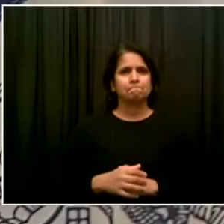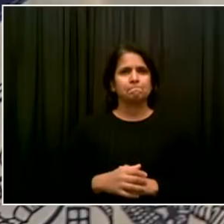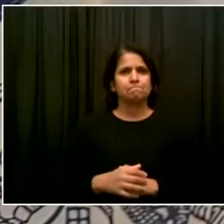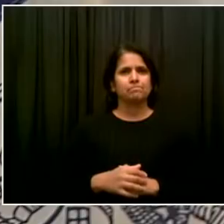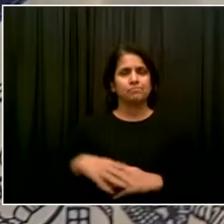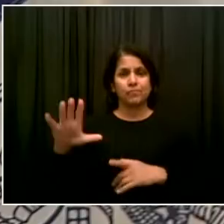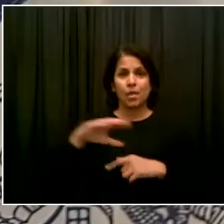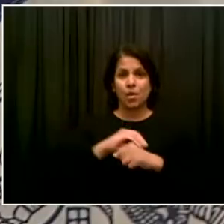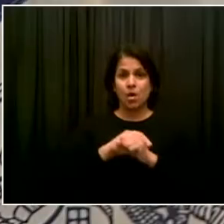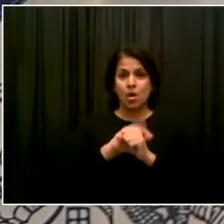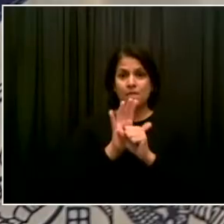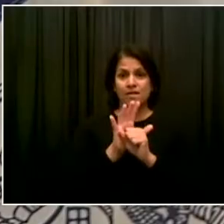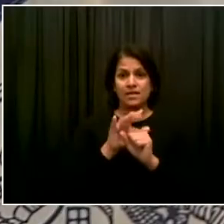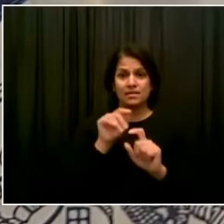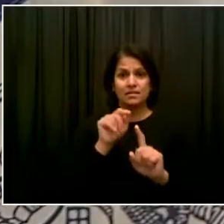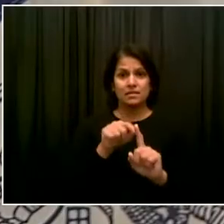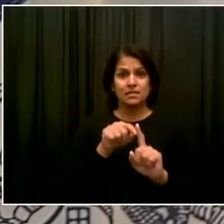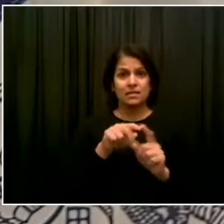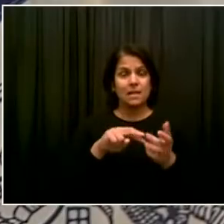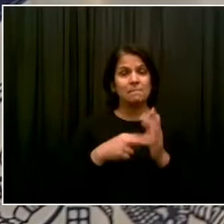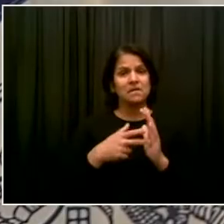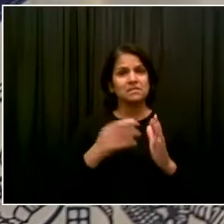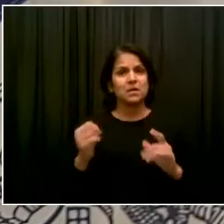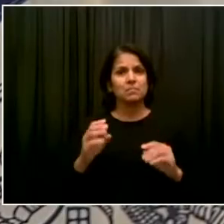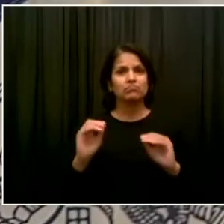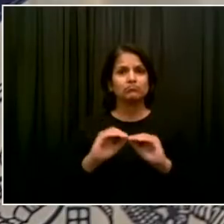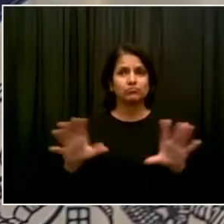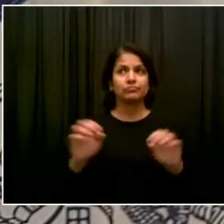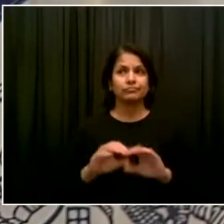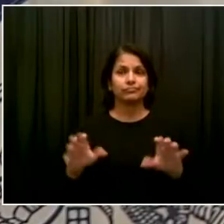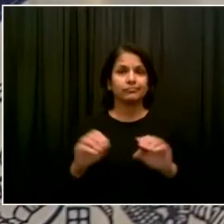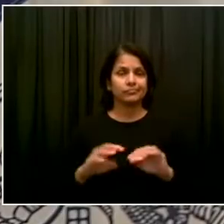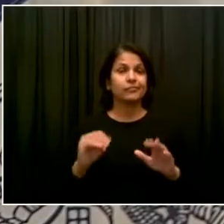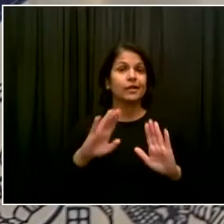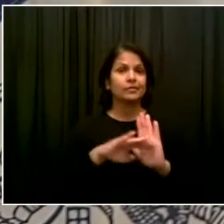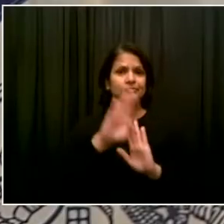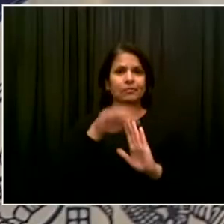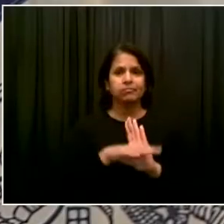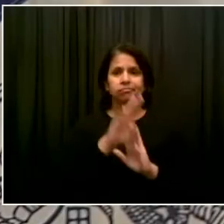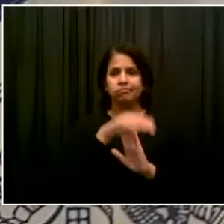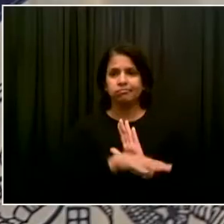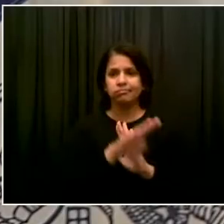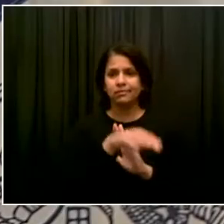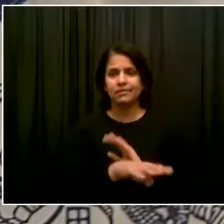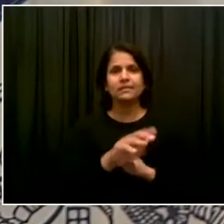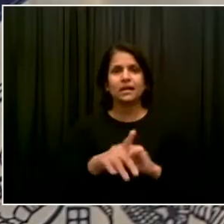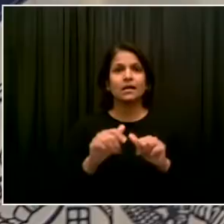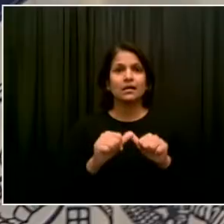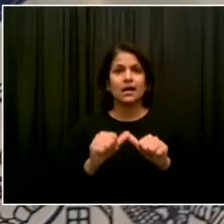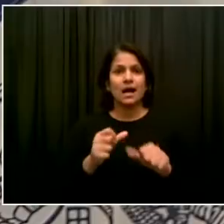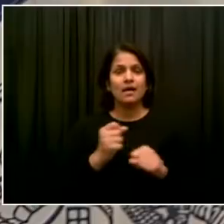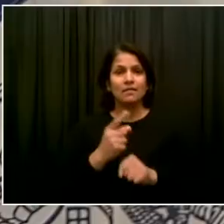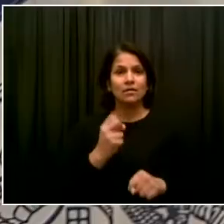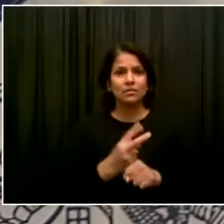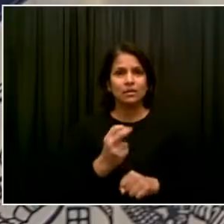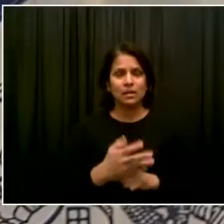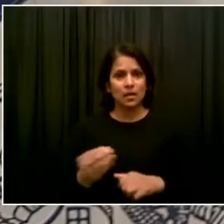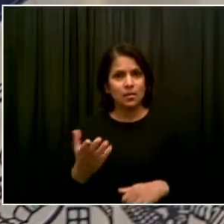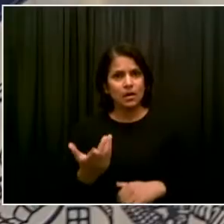FLARE UP SITUATIONS WITH COVID-19 IN THE